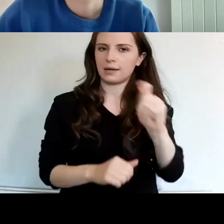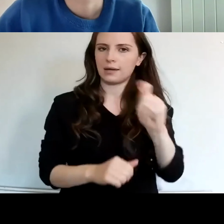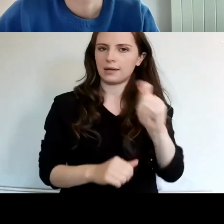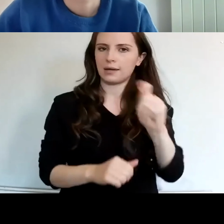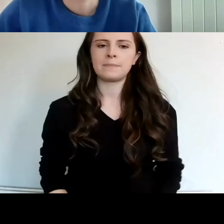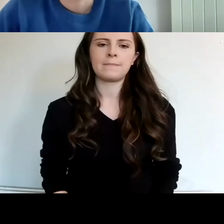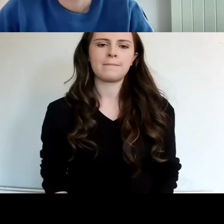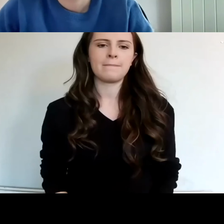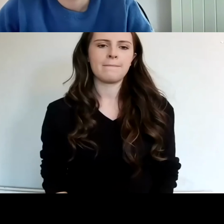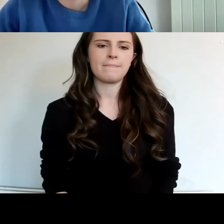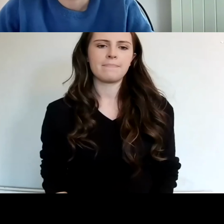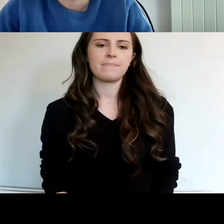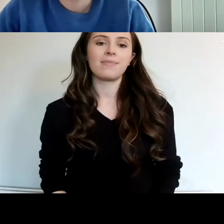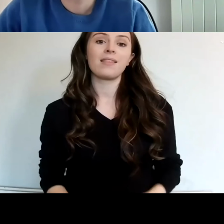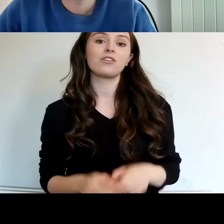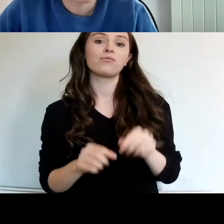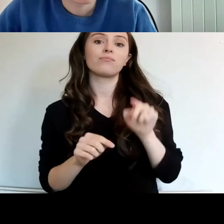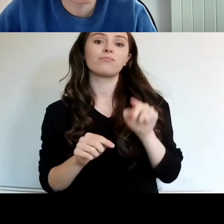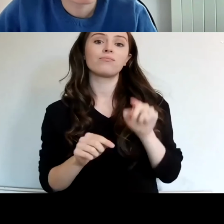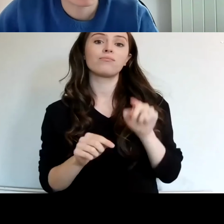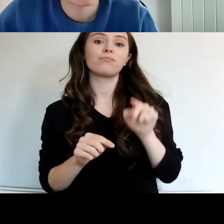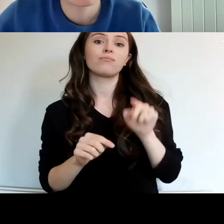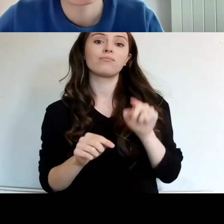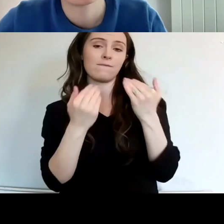So, in this respect, the NDA Code of Practice